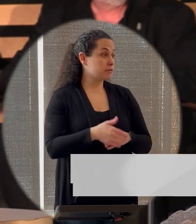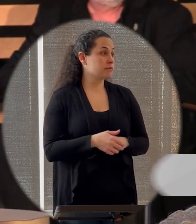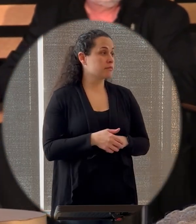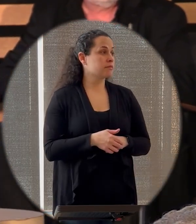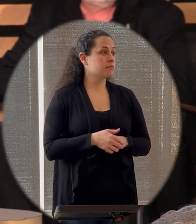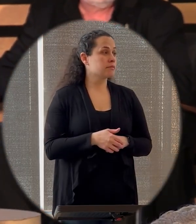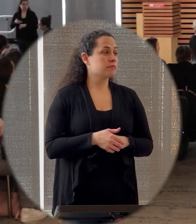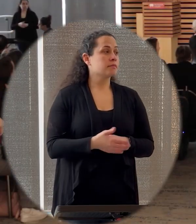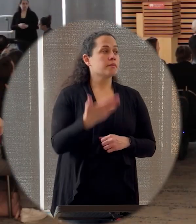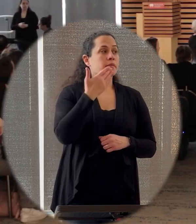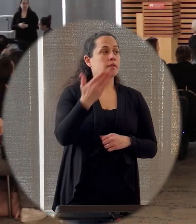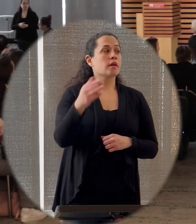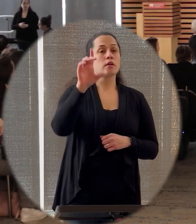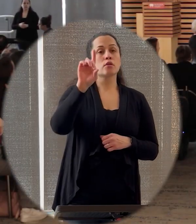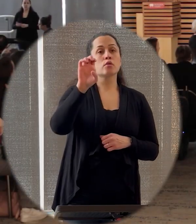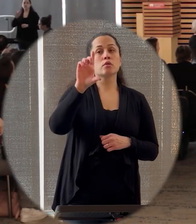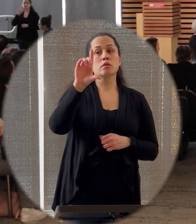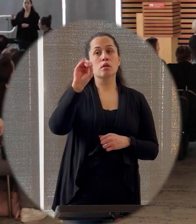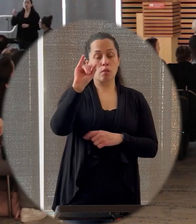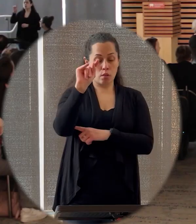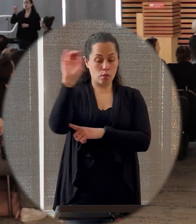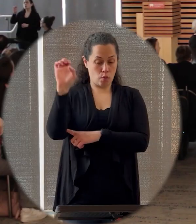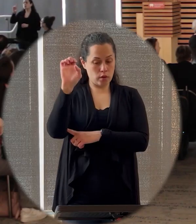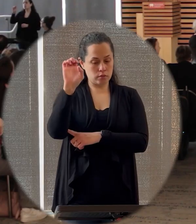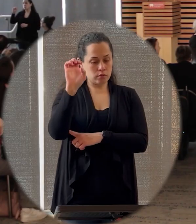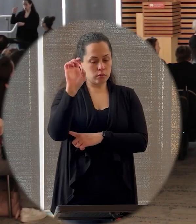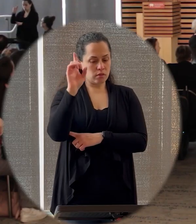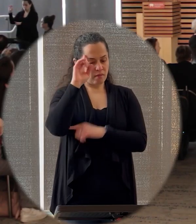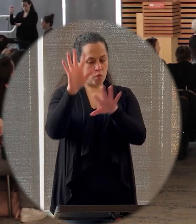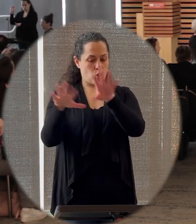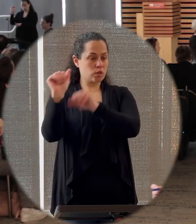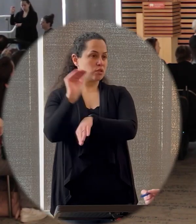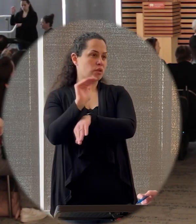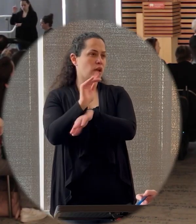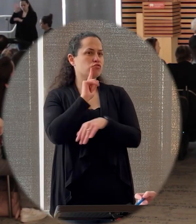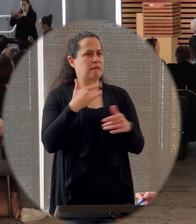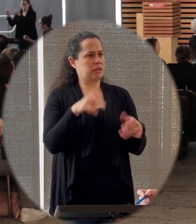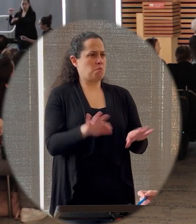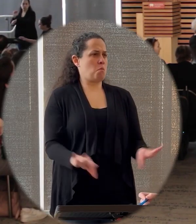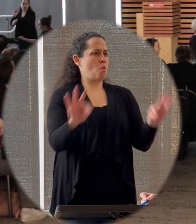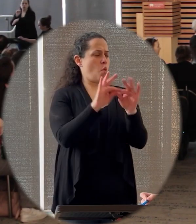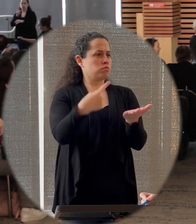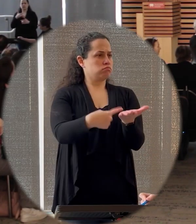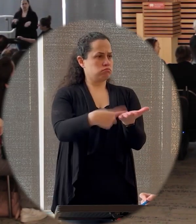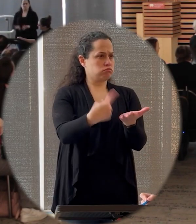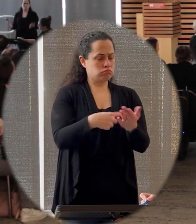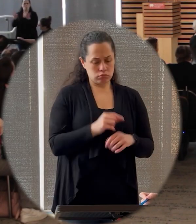to Deloitte for uh participating as a a host for the evening and and this important conversation.